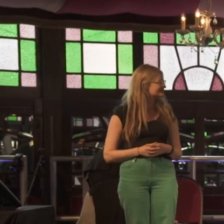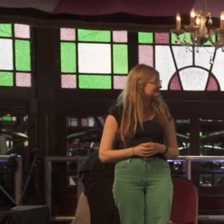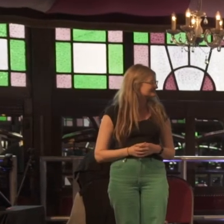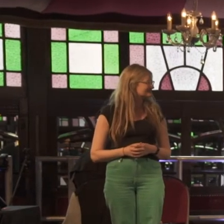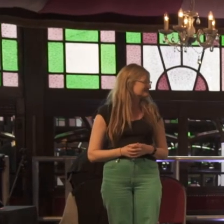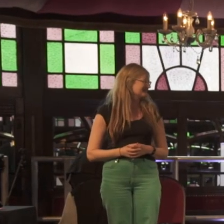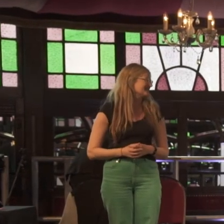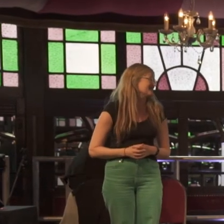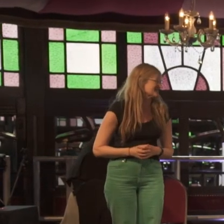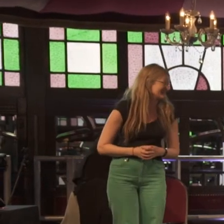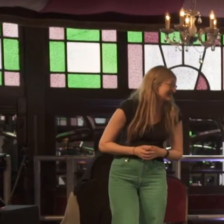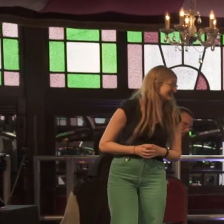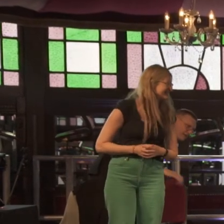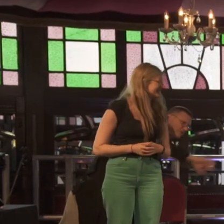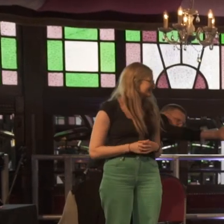Oh God.